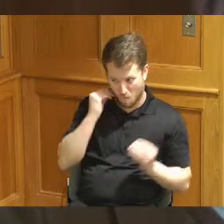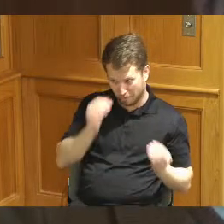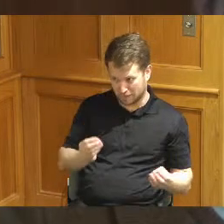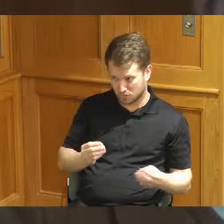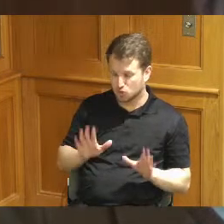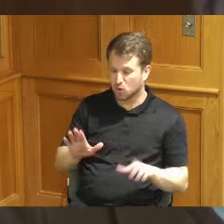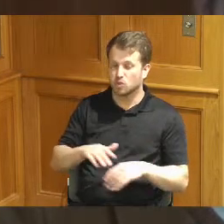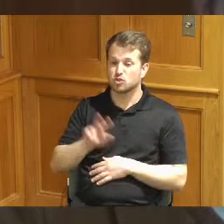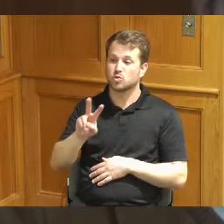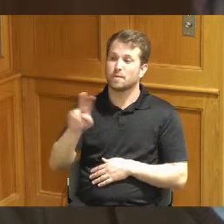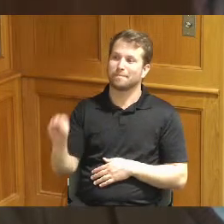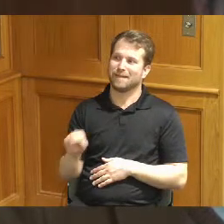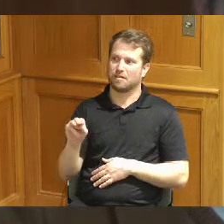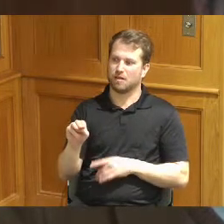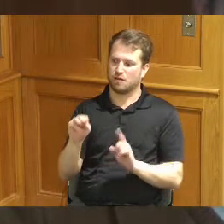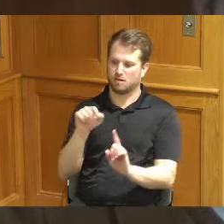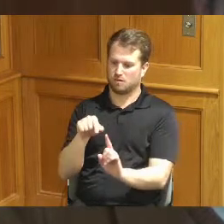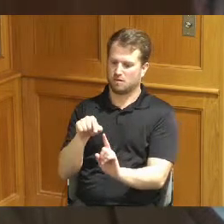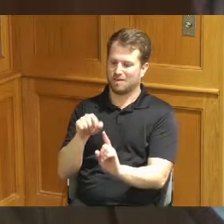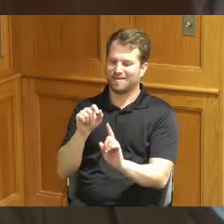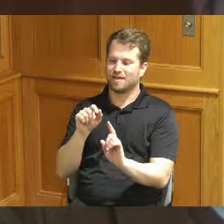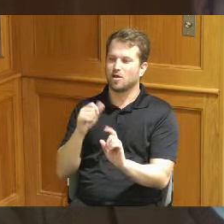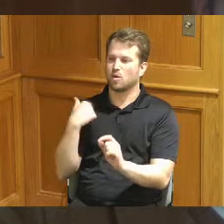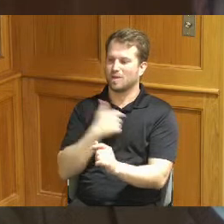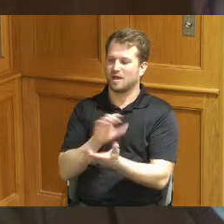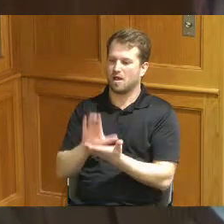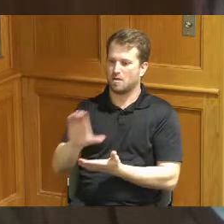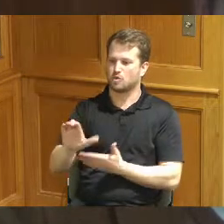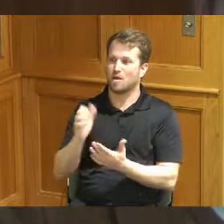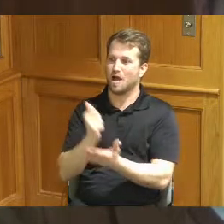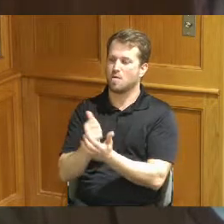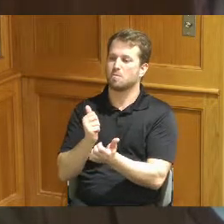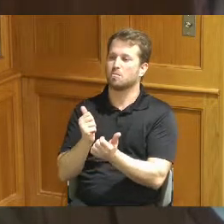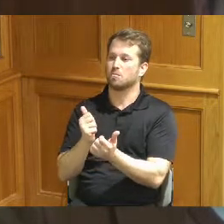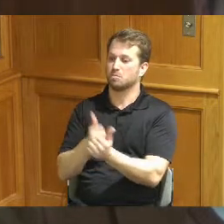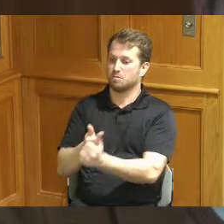for preventing people from becoming homeless does not always is not going to always meet that Mark